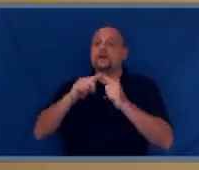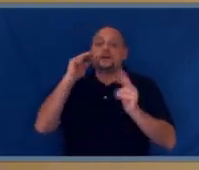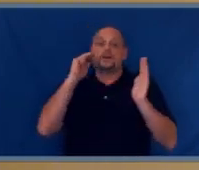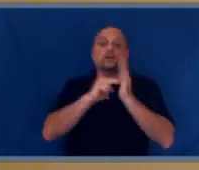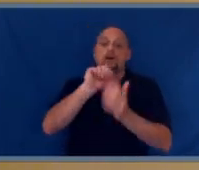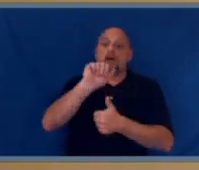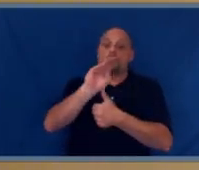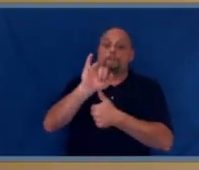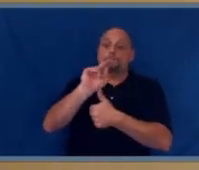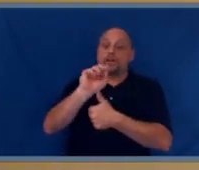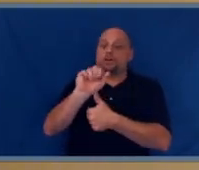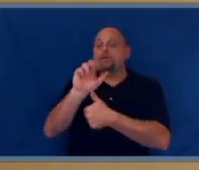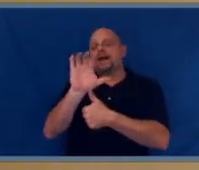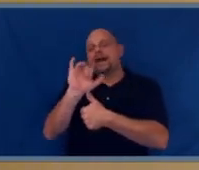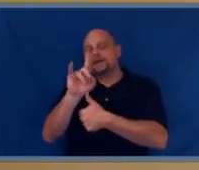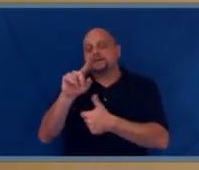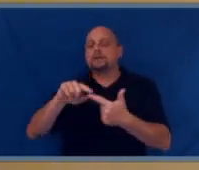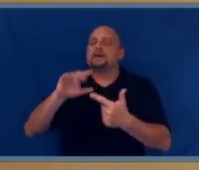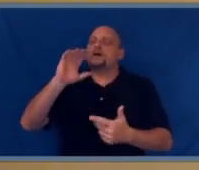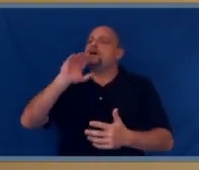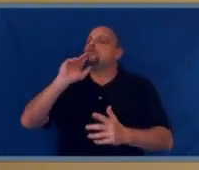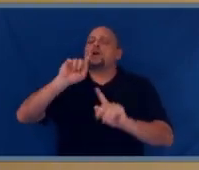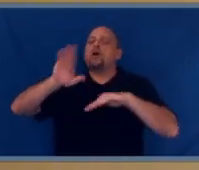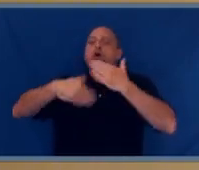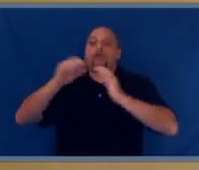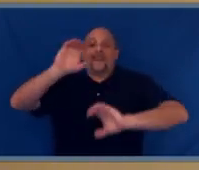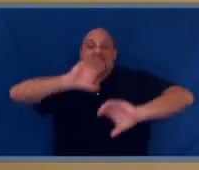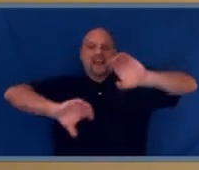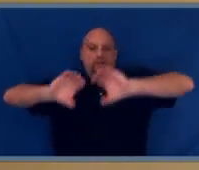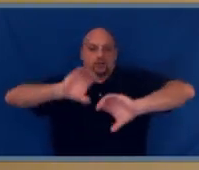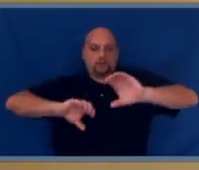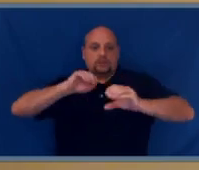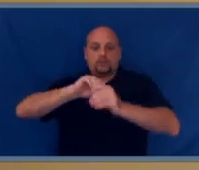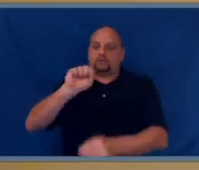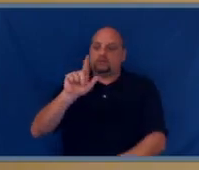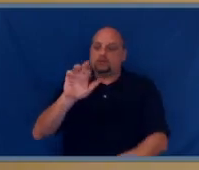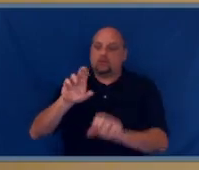THE RIGHT-HANDEDNESS.